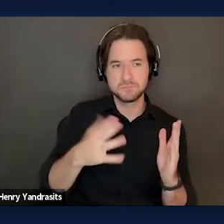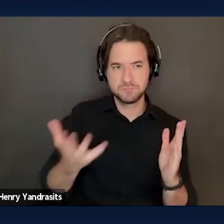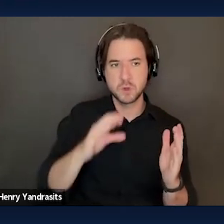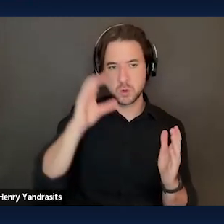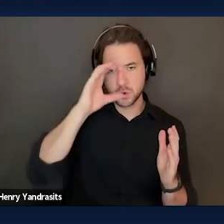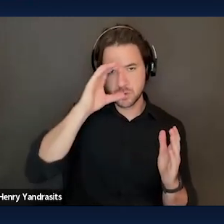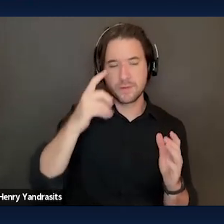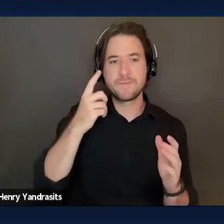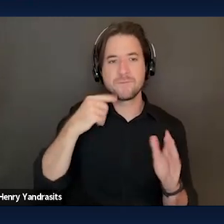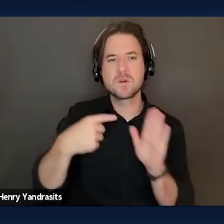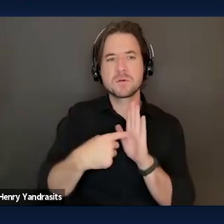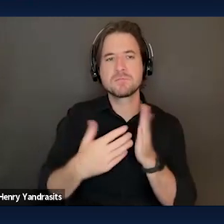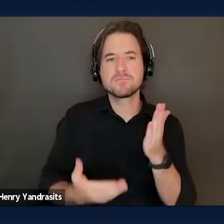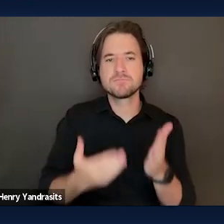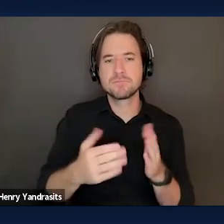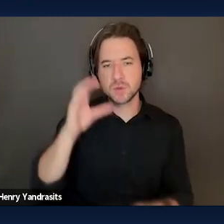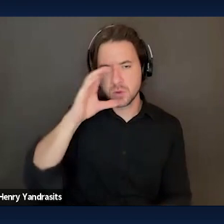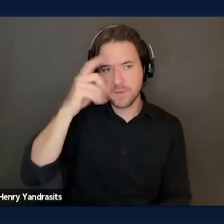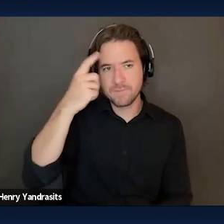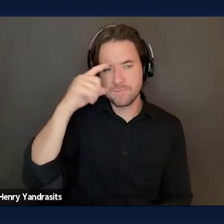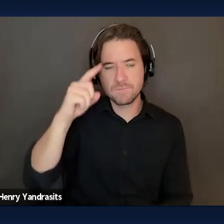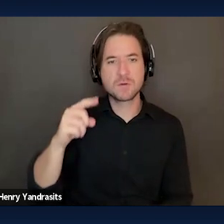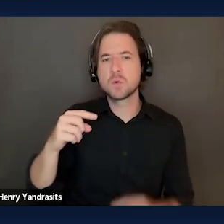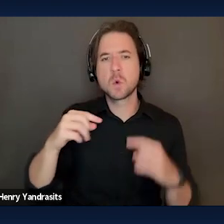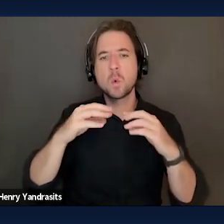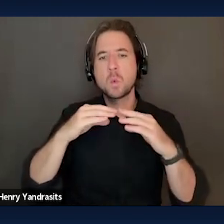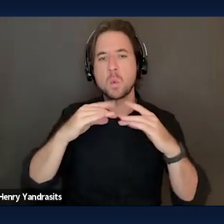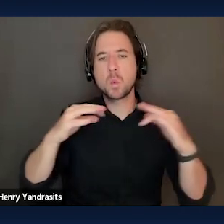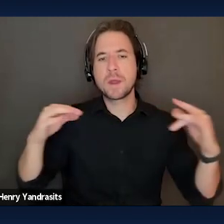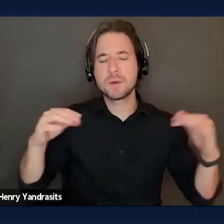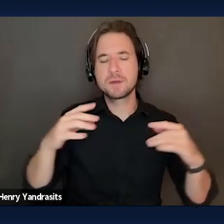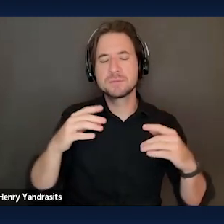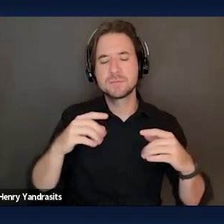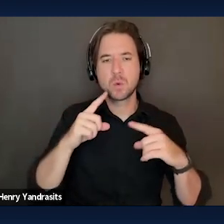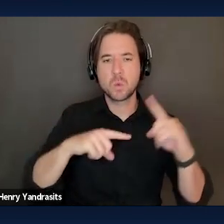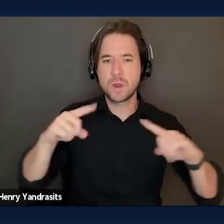For example, you may search for randomized controlled clinical trials.